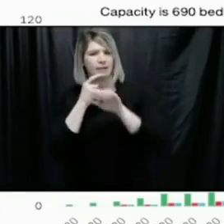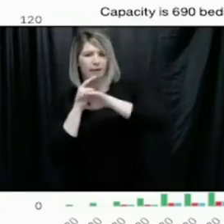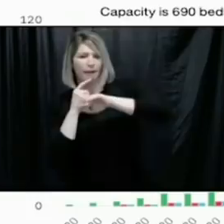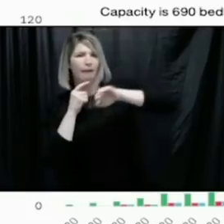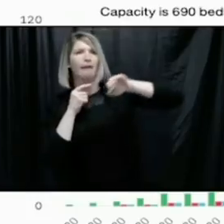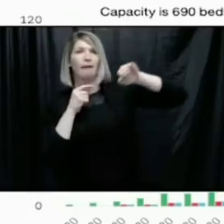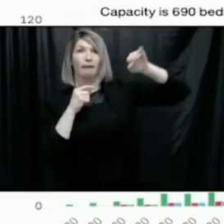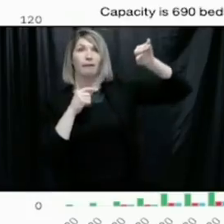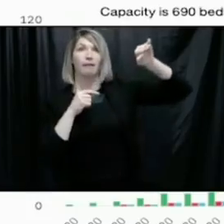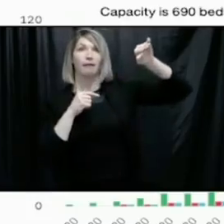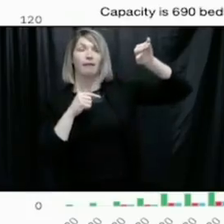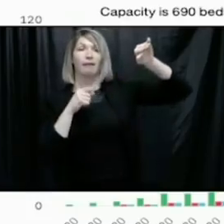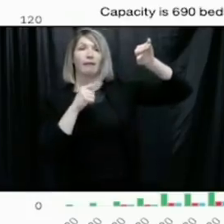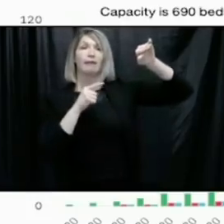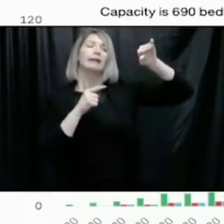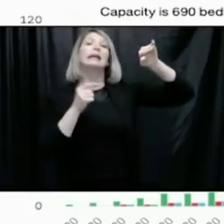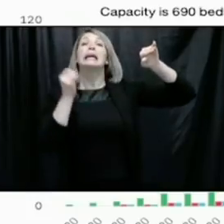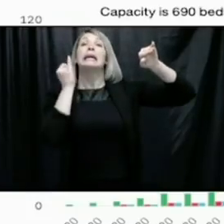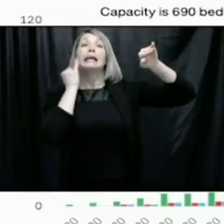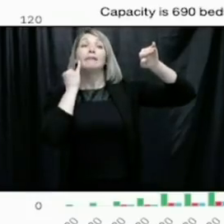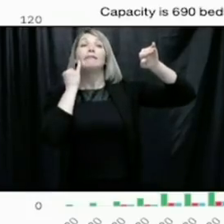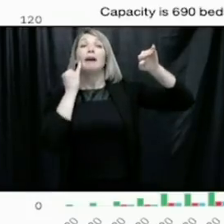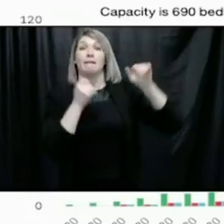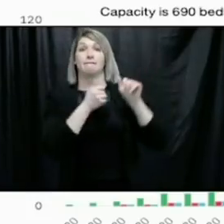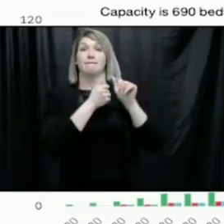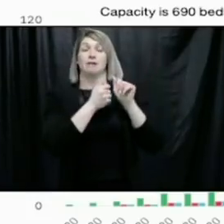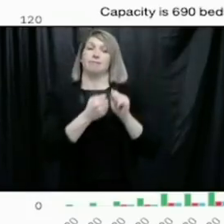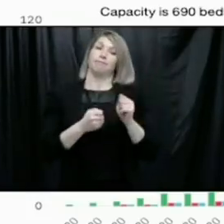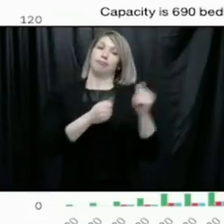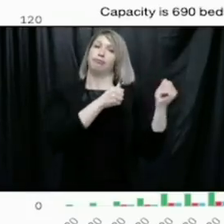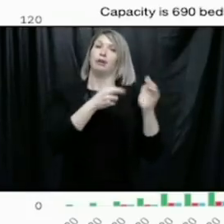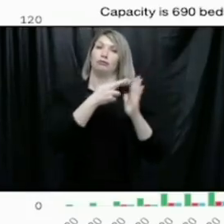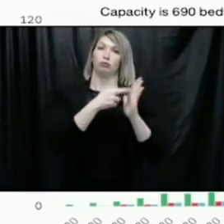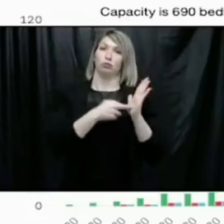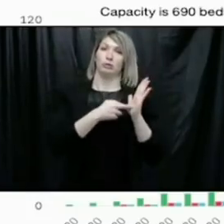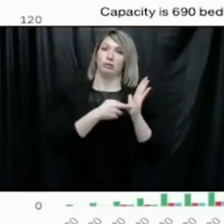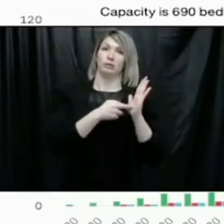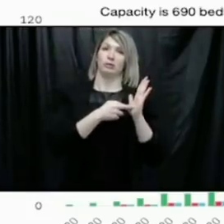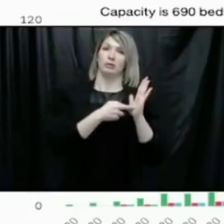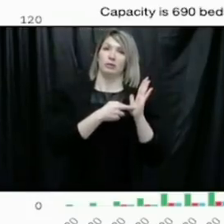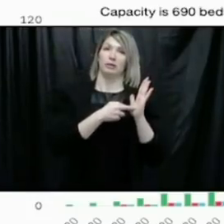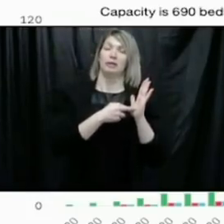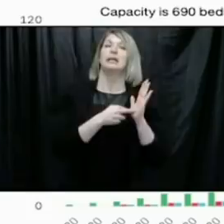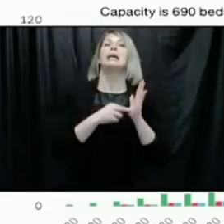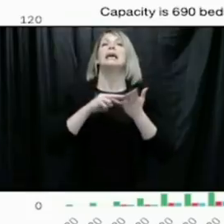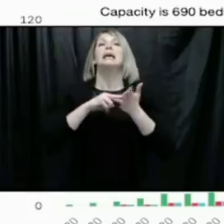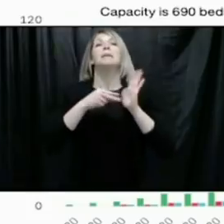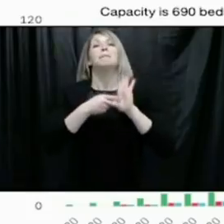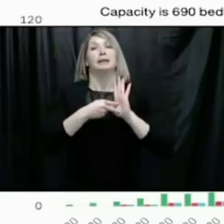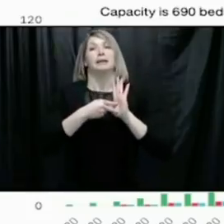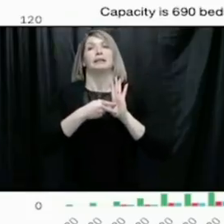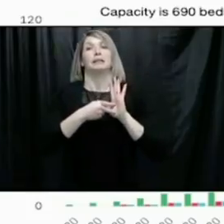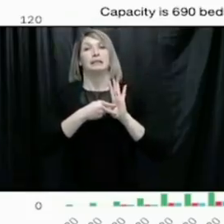CURRENT MEASURES, AND THIS IS ACTUALLY THE IMPLEMENTATION OF